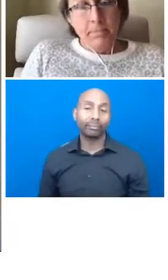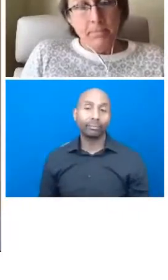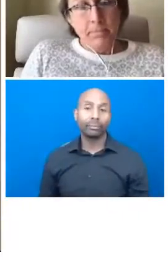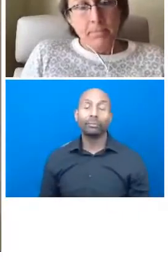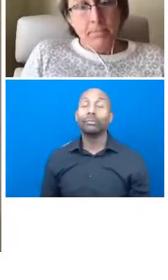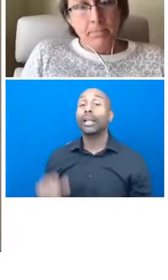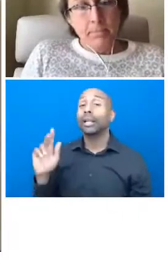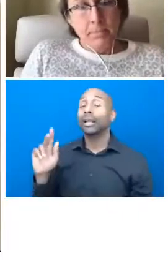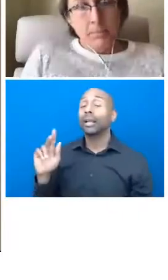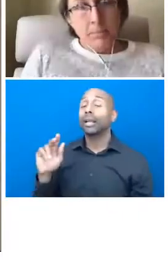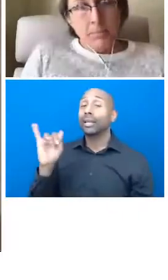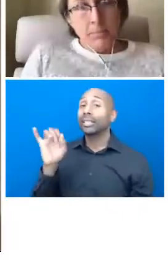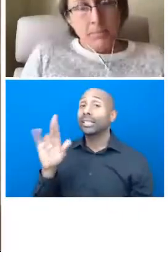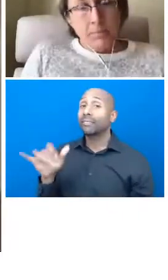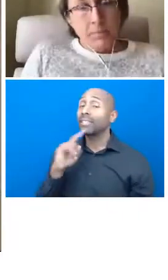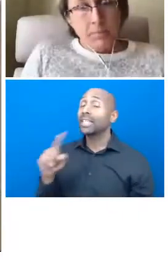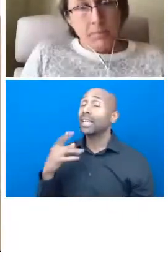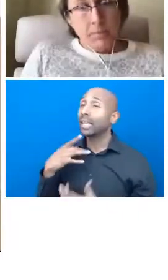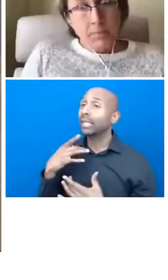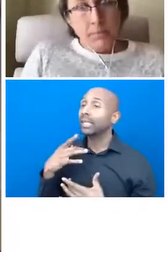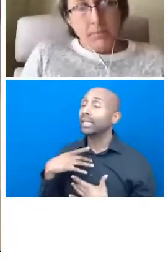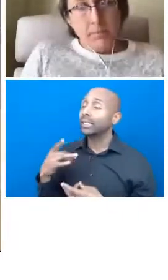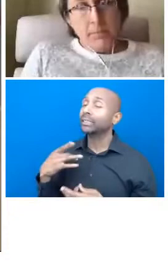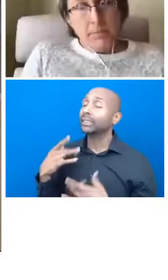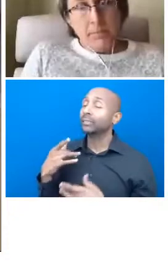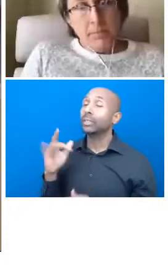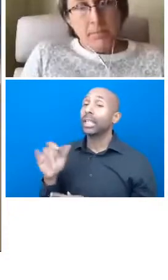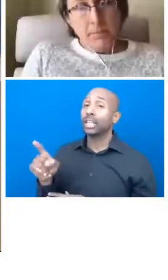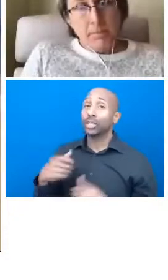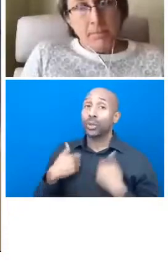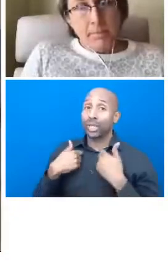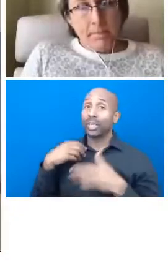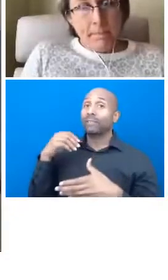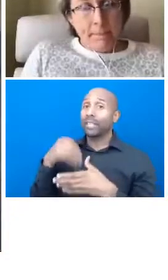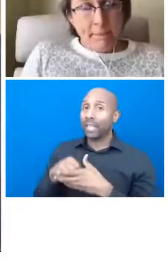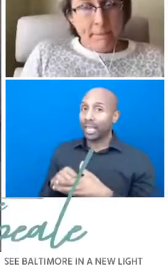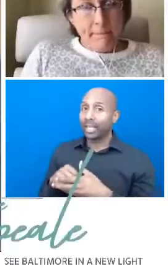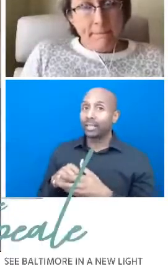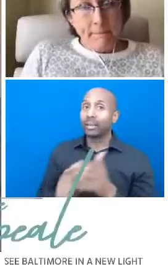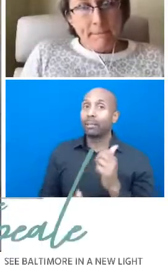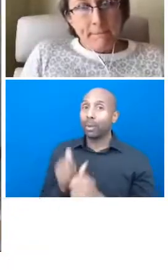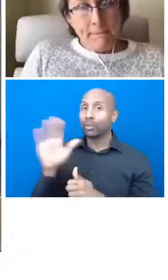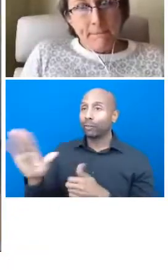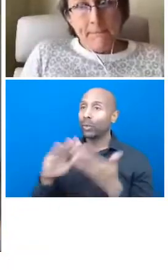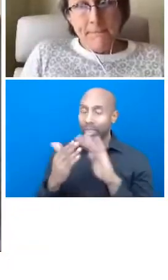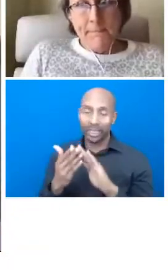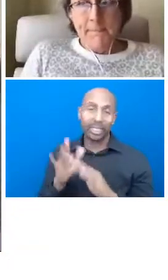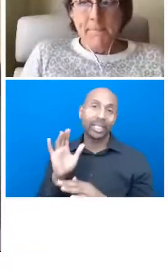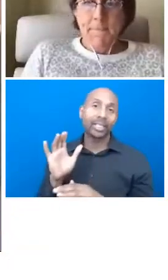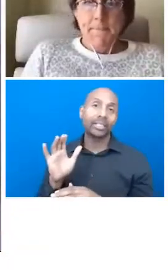That's one of the things I found most intriguing about your work.